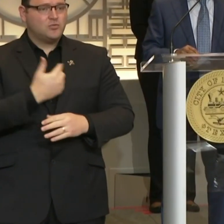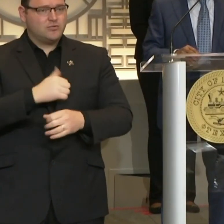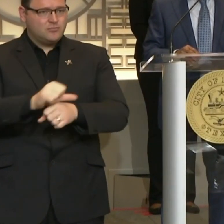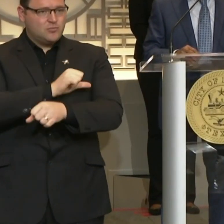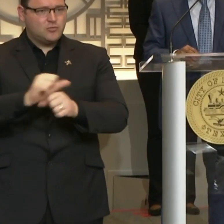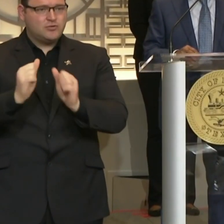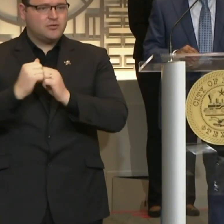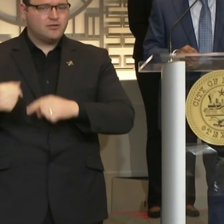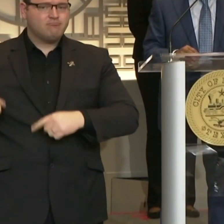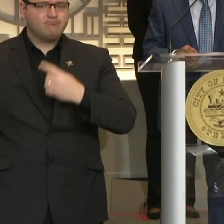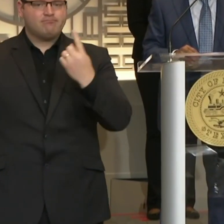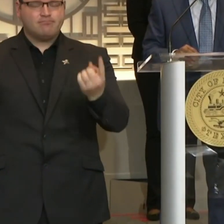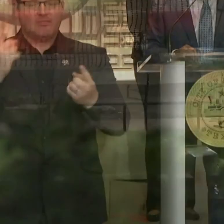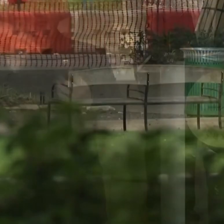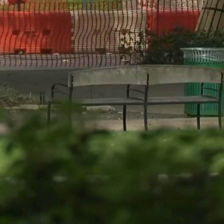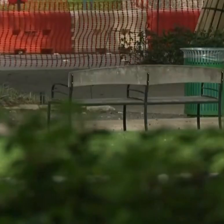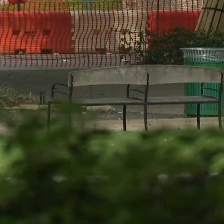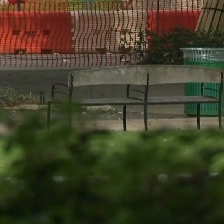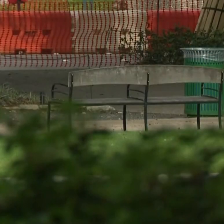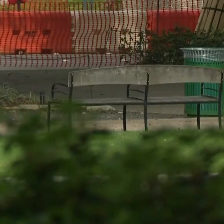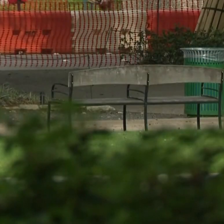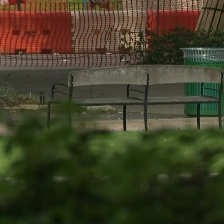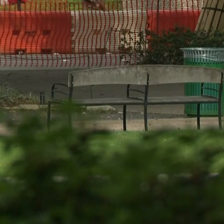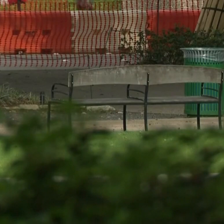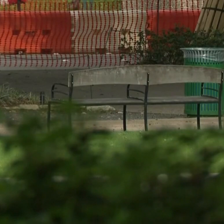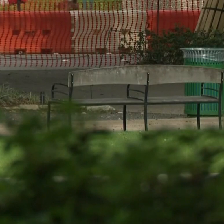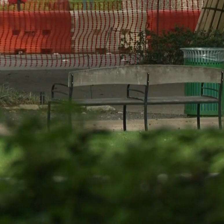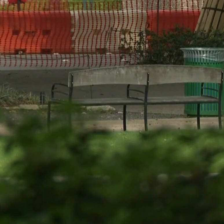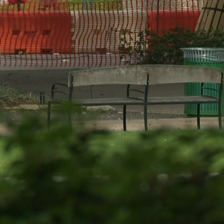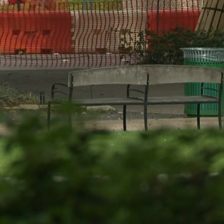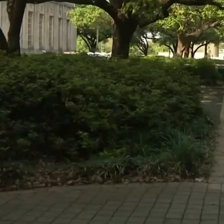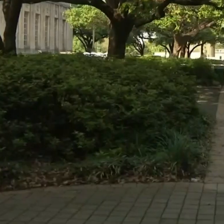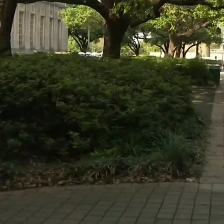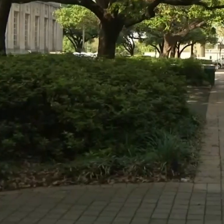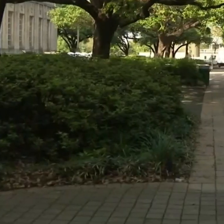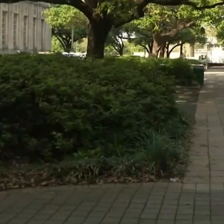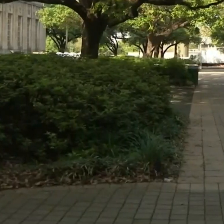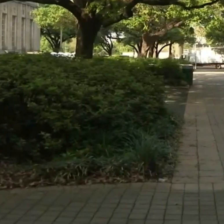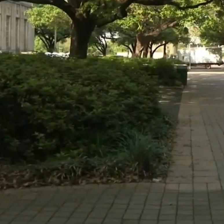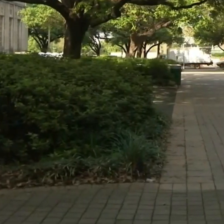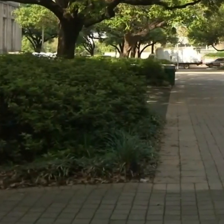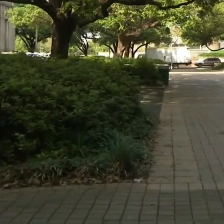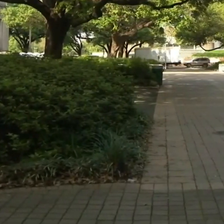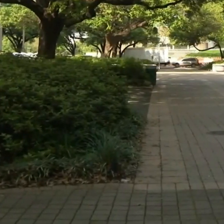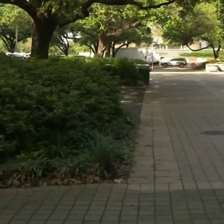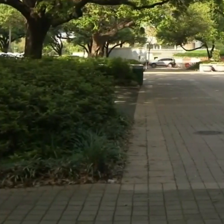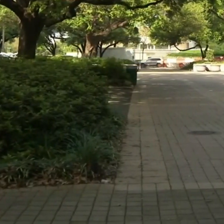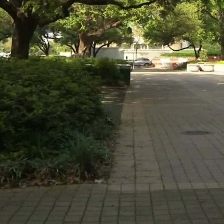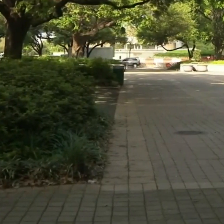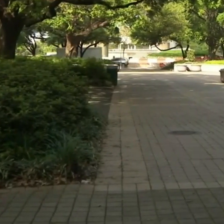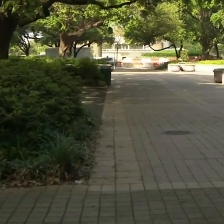TO DO THEIR PART SOME STOPPING THE SPREAD OF THE VIRUS. THE SPREAD OF THE VIRUS. >> Reporter: THE HAIR SAYS HE’S Reporter: THE HAIR SAYS HE’S IN THE READY TO ISSUE A